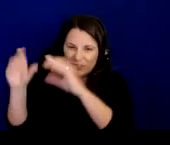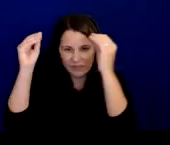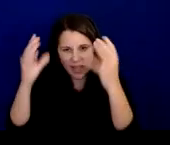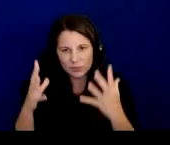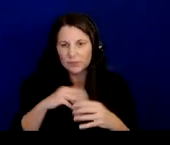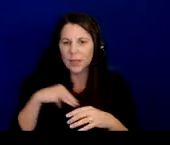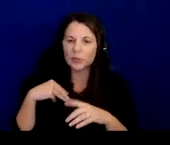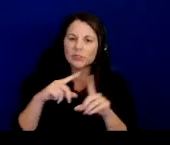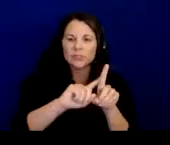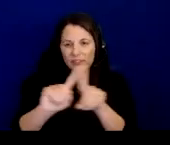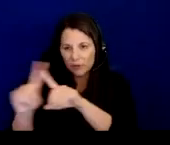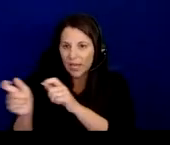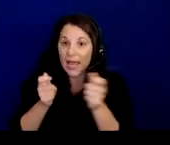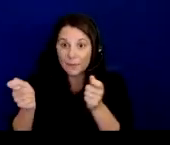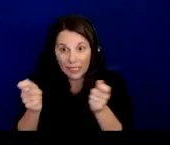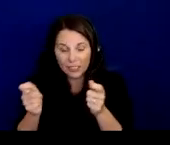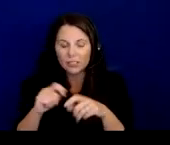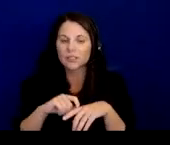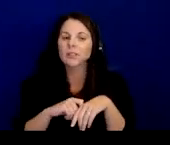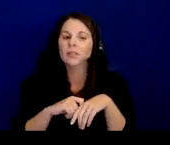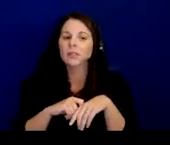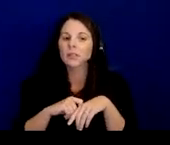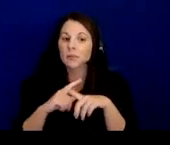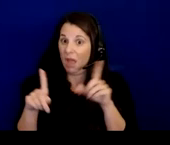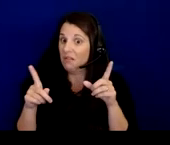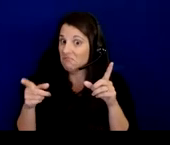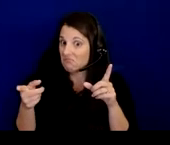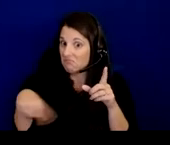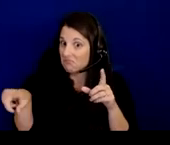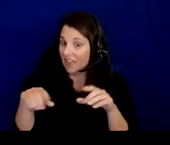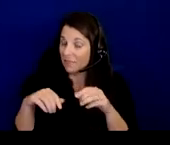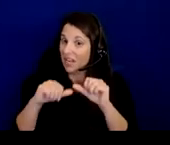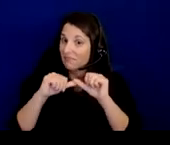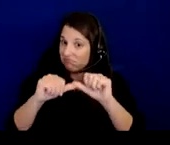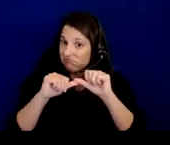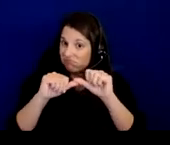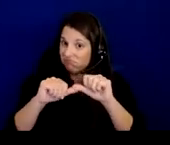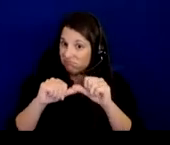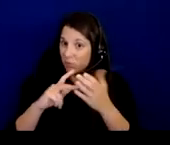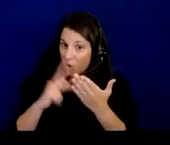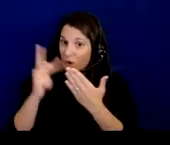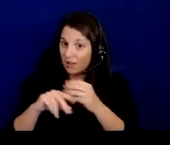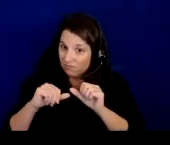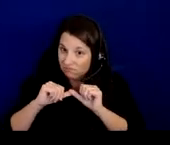but they've been able to sustain a program. It's evolved. It's changed over time, but the program has been sustained over time.